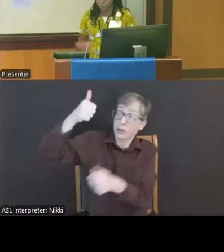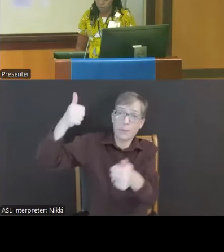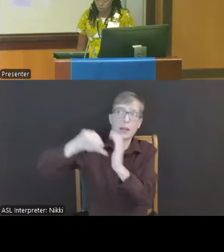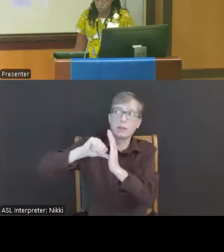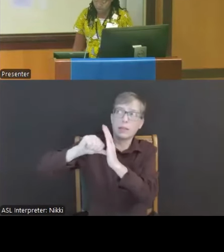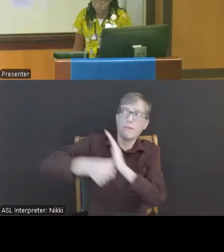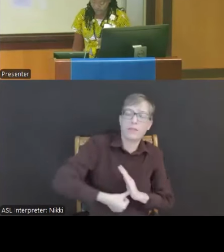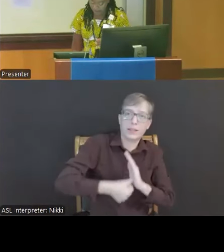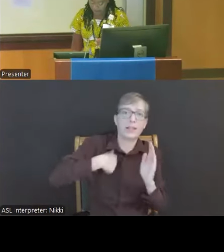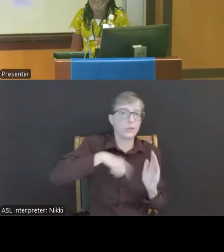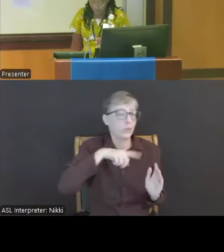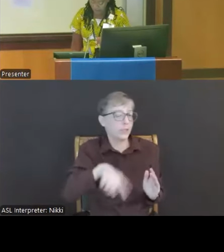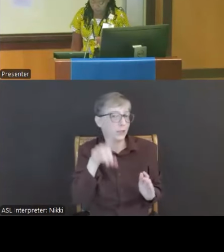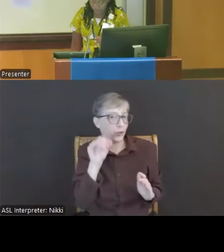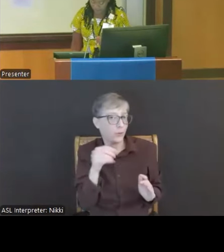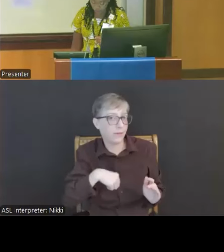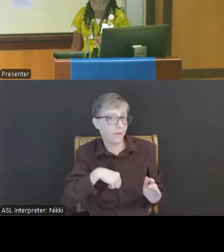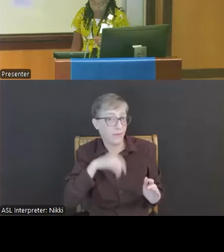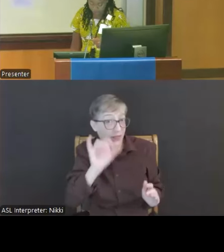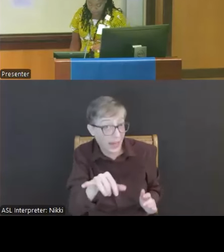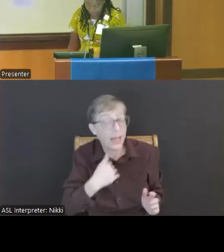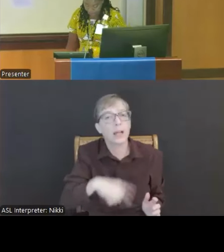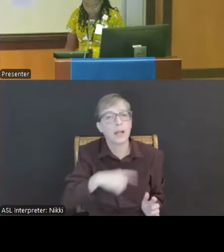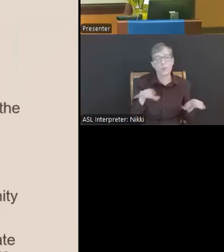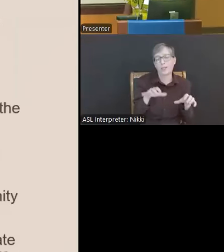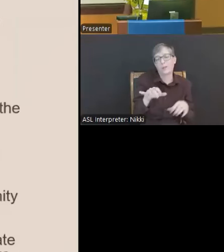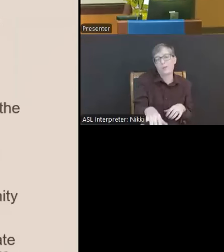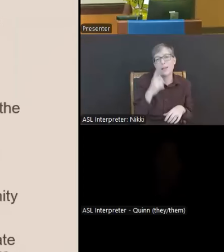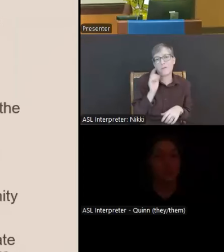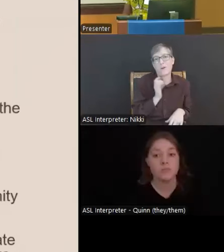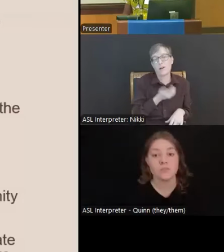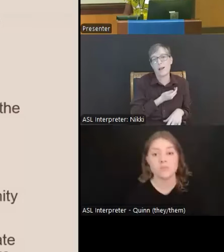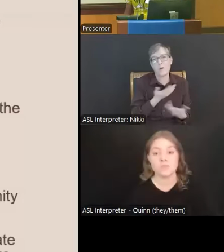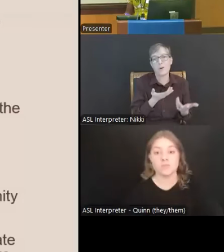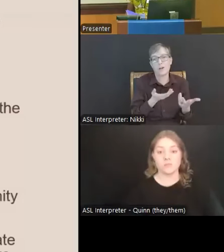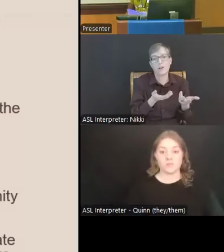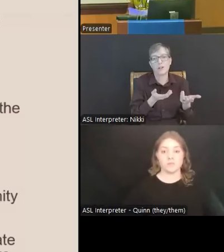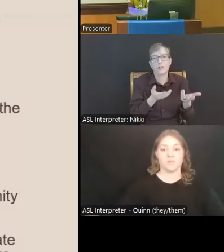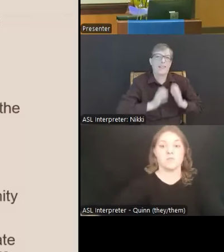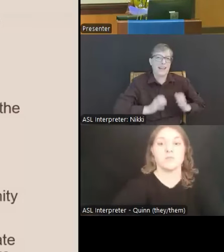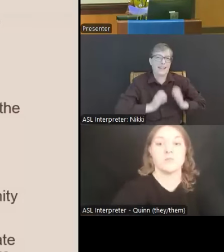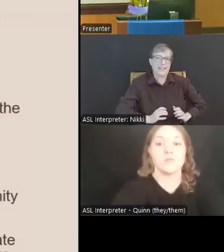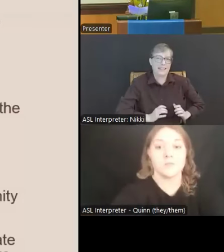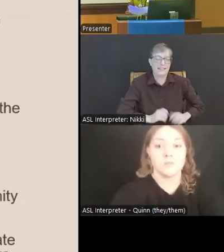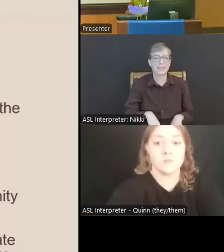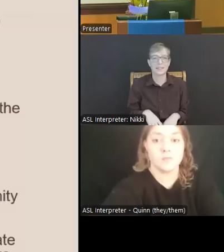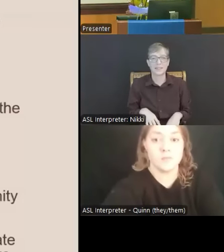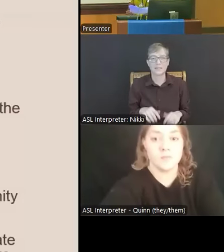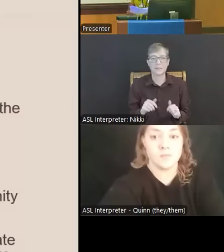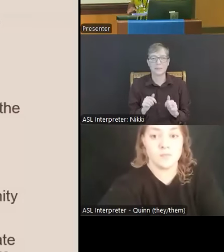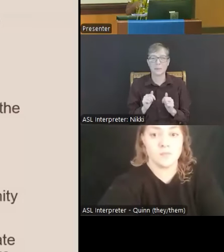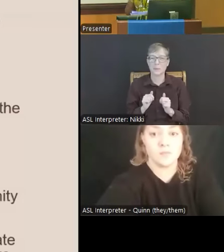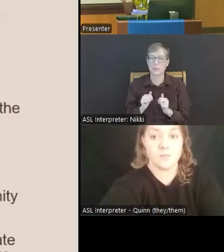group supporting that um for our clinicians um really promoting in uh inclusivity in our physical